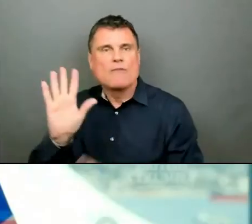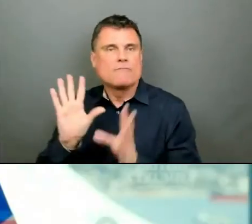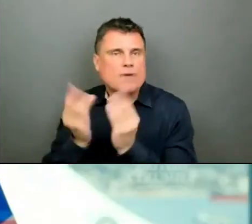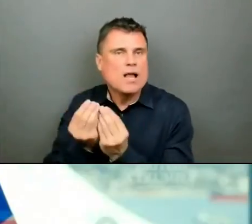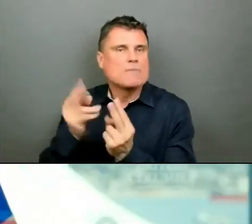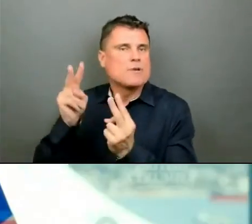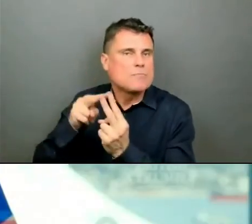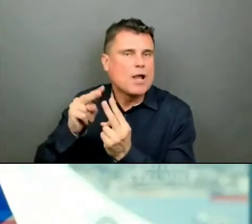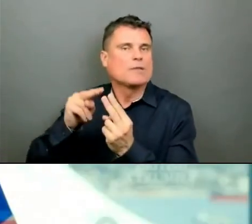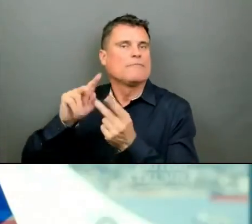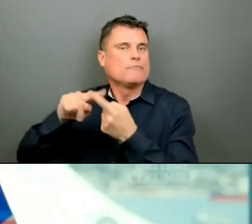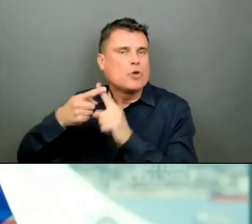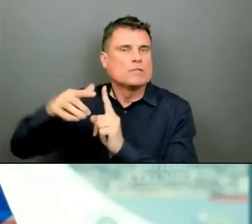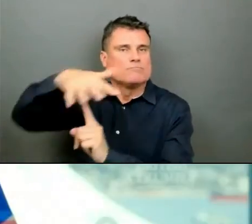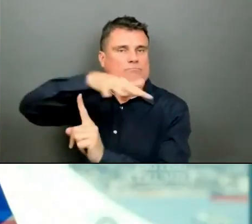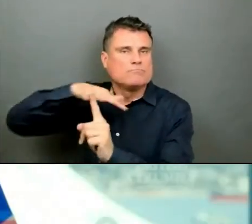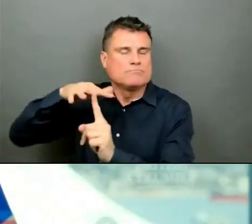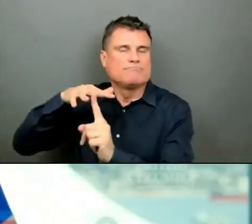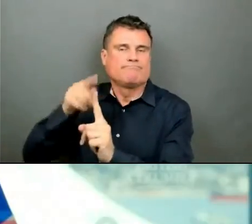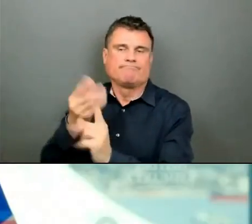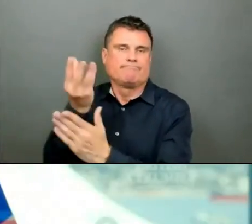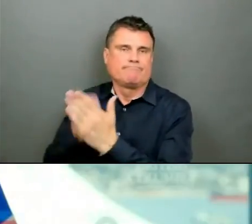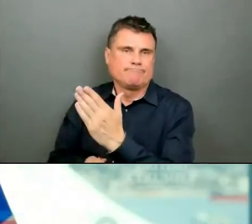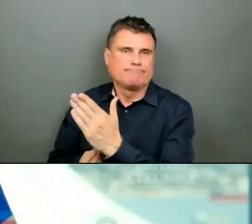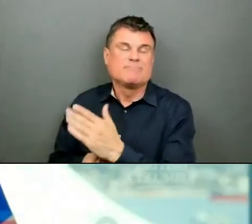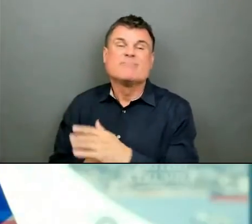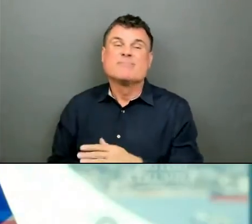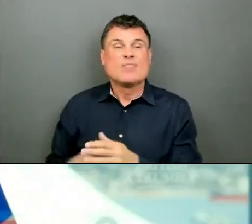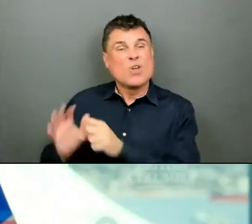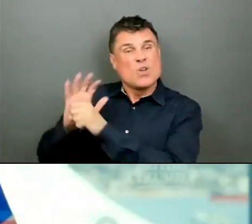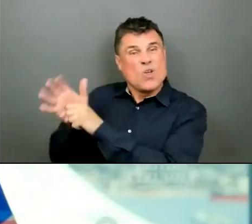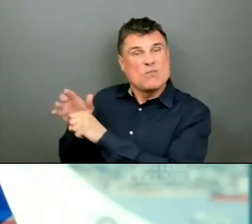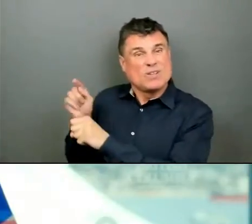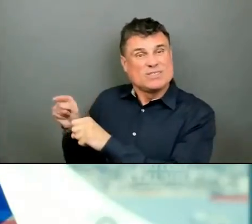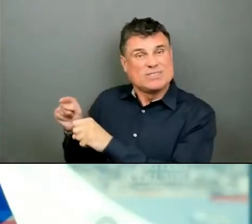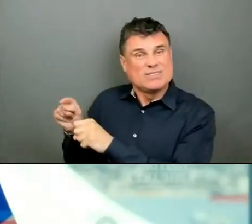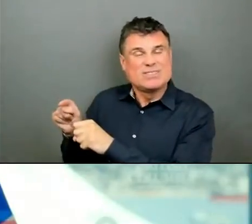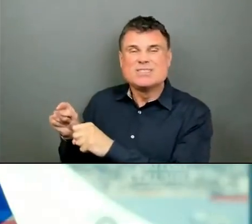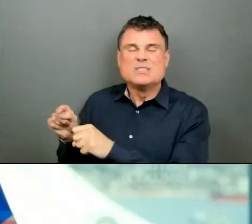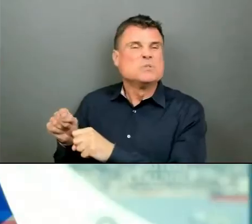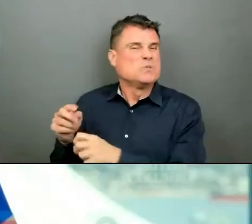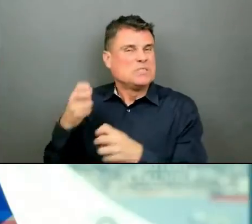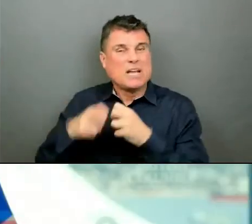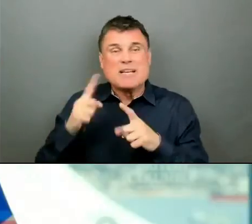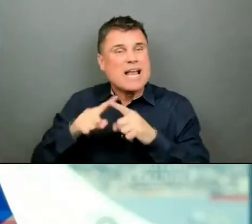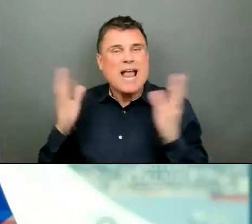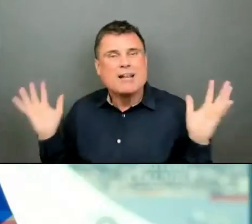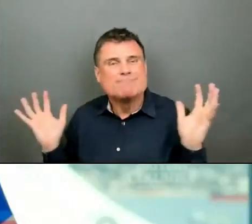place that this is a difficult time to grieve, and I think on behalf of every one in